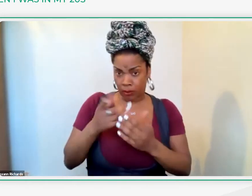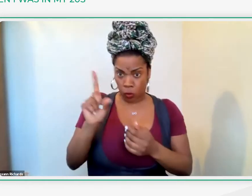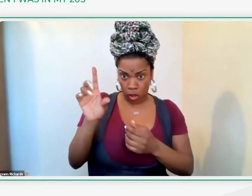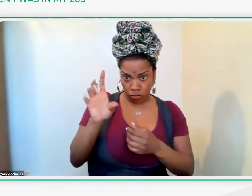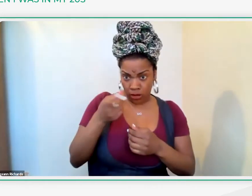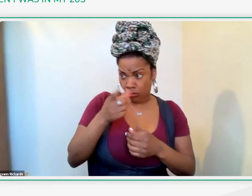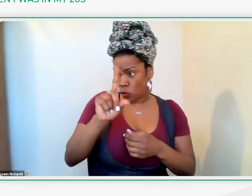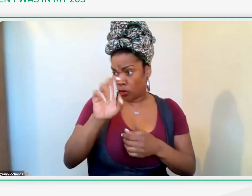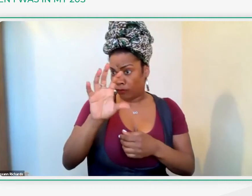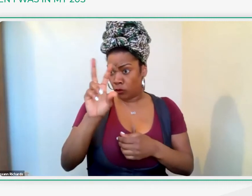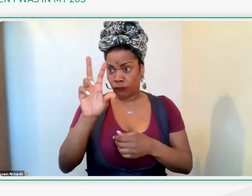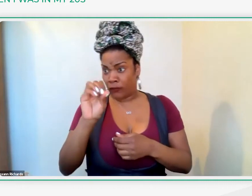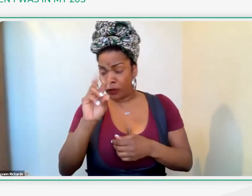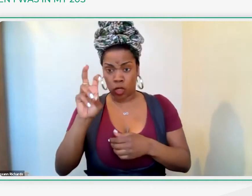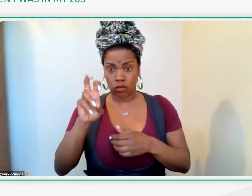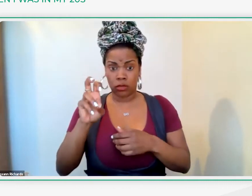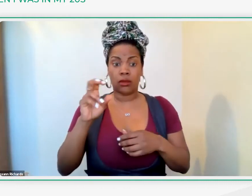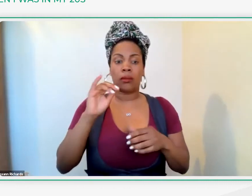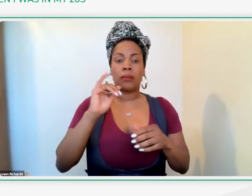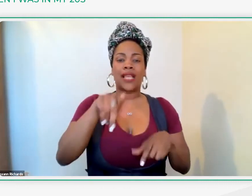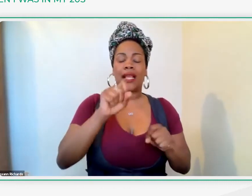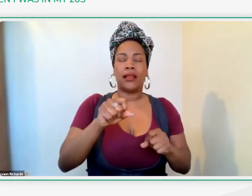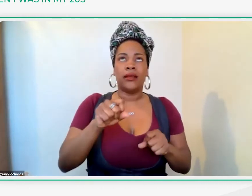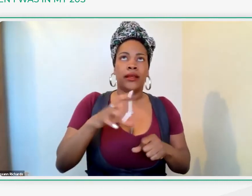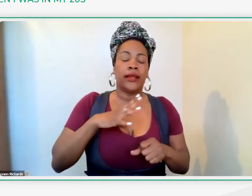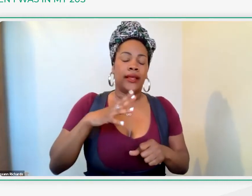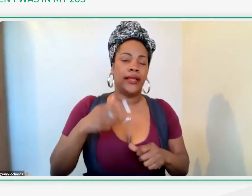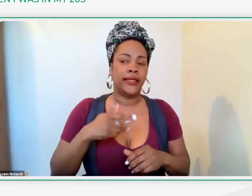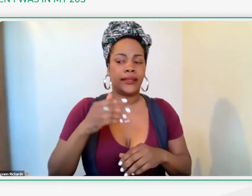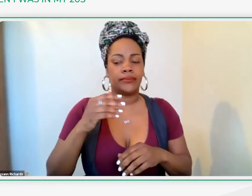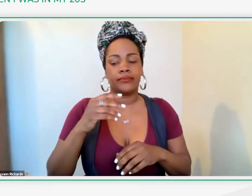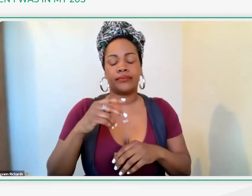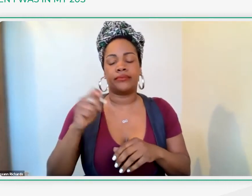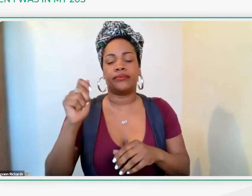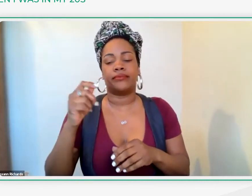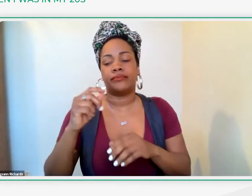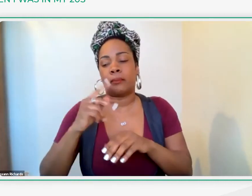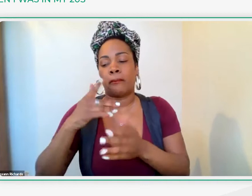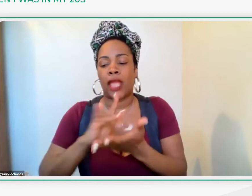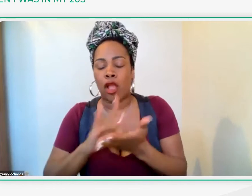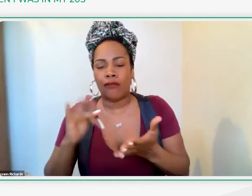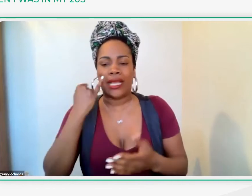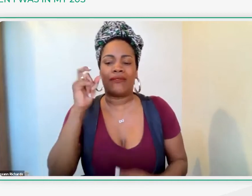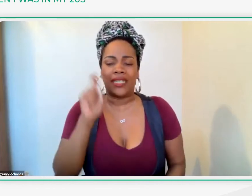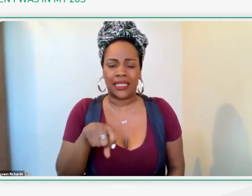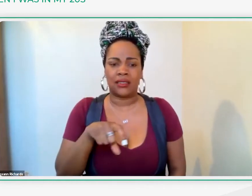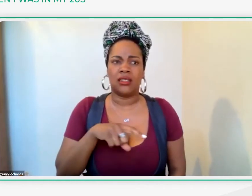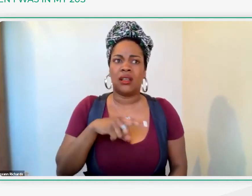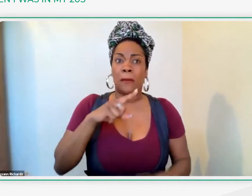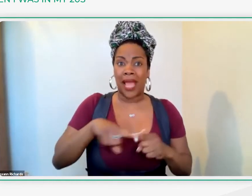You want to allow them to use credit for what they can afford. $100, maybe $200.